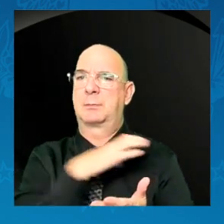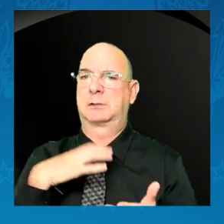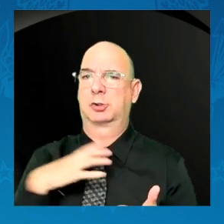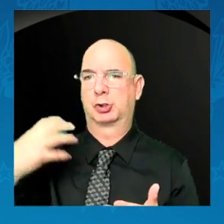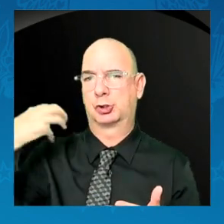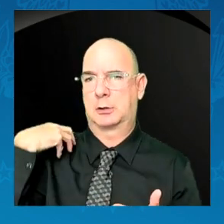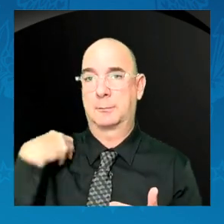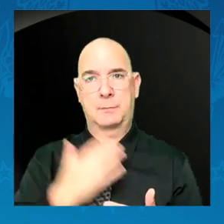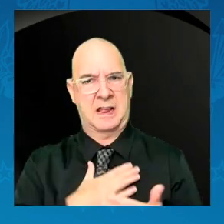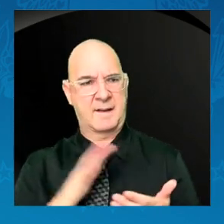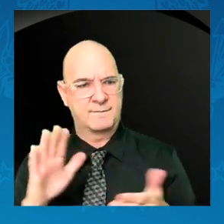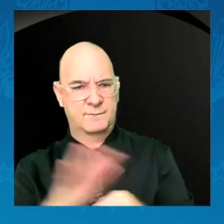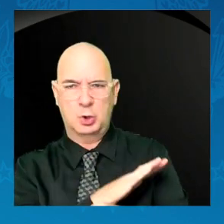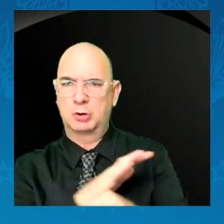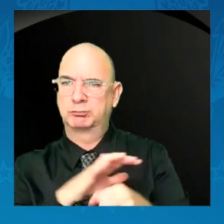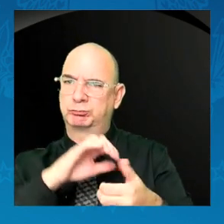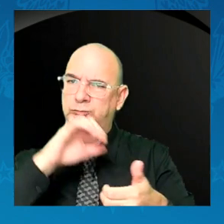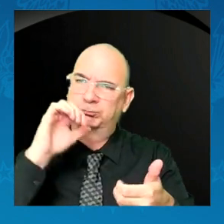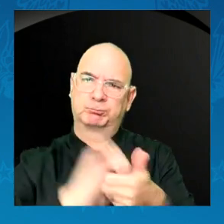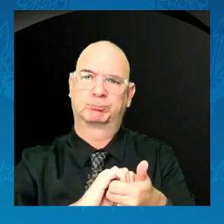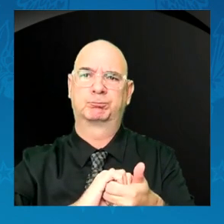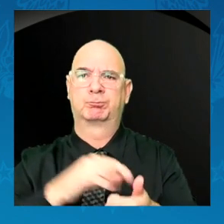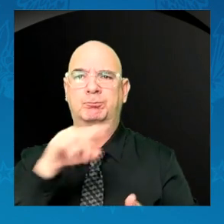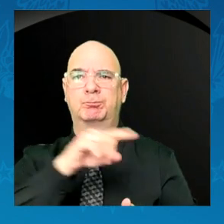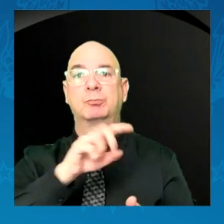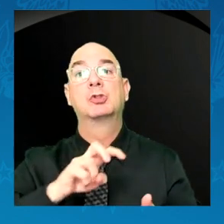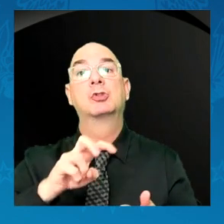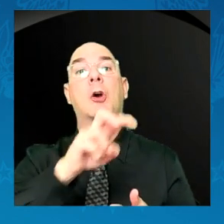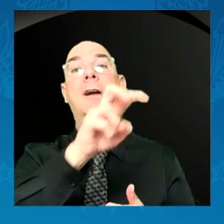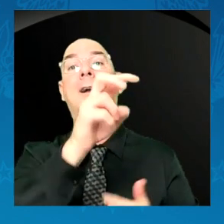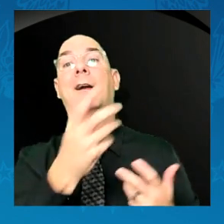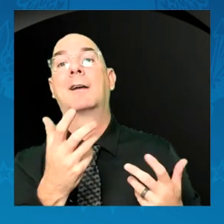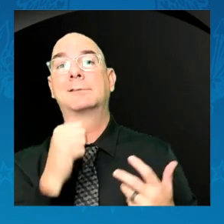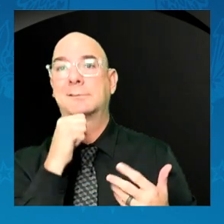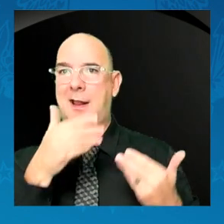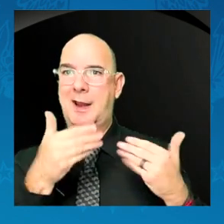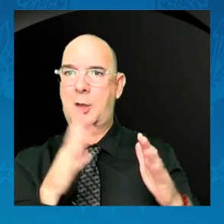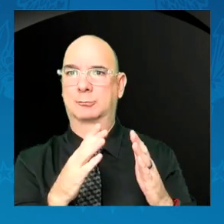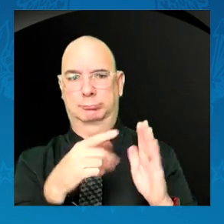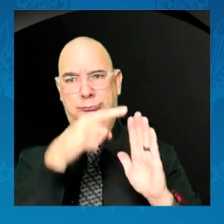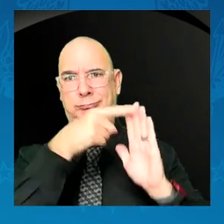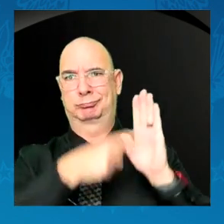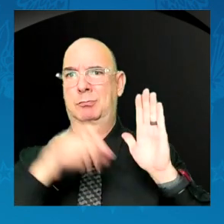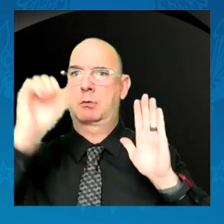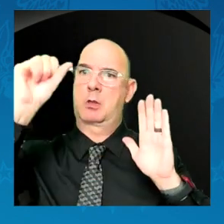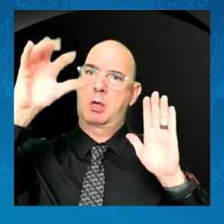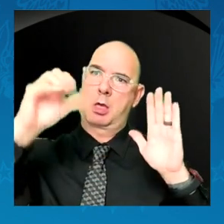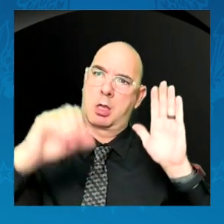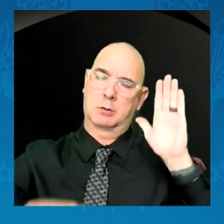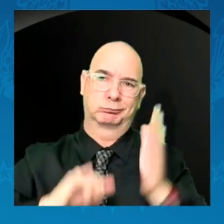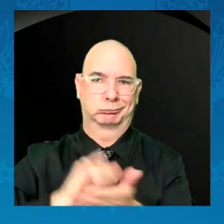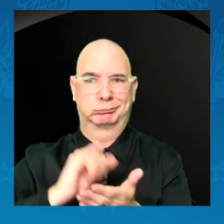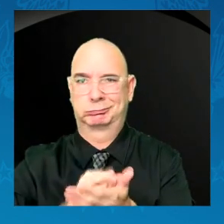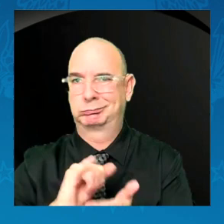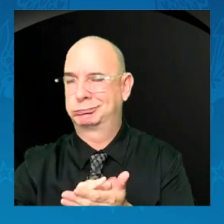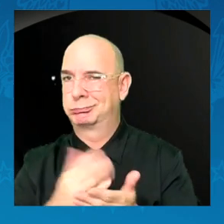Time does not permit me to list their names, but each of them gave generously of their time and talent to shepherd our collective efforts.